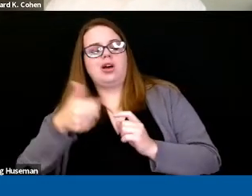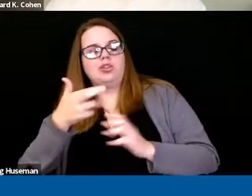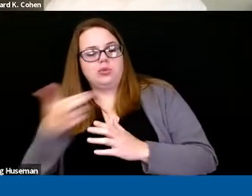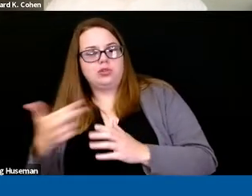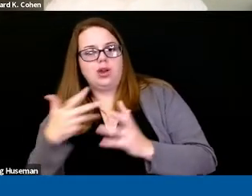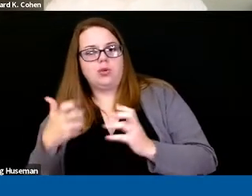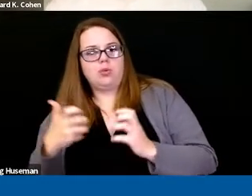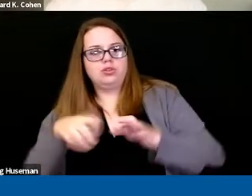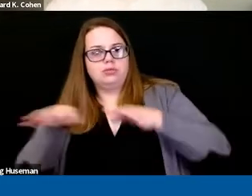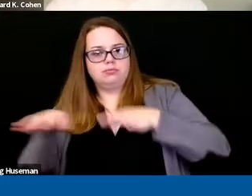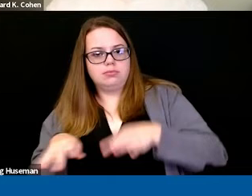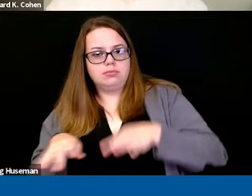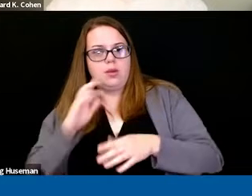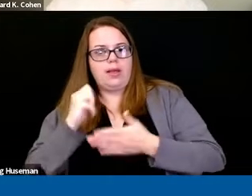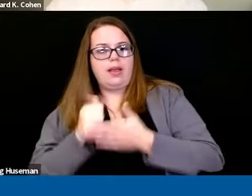that will complete your initiation into ARIA.